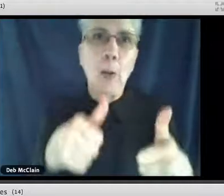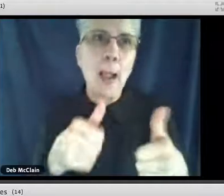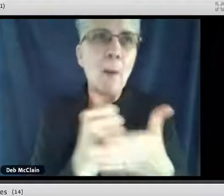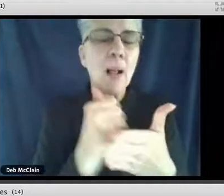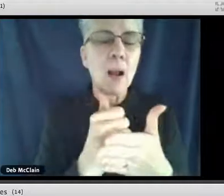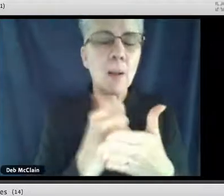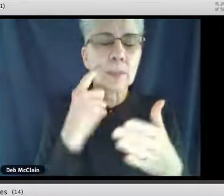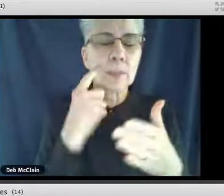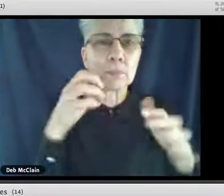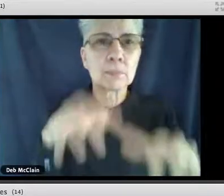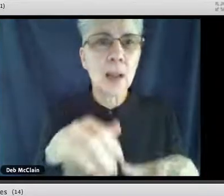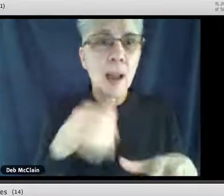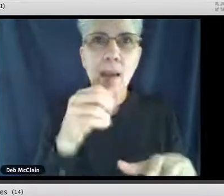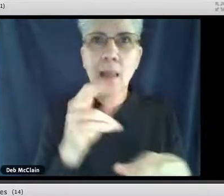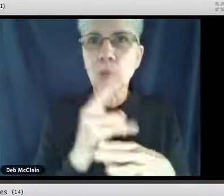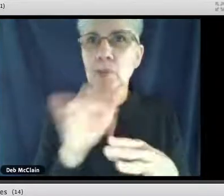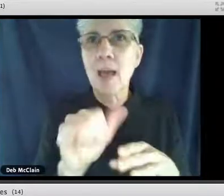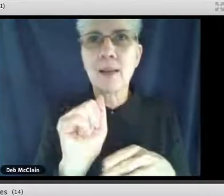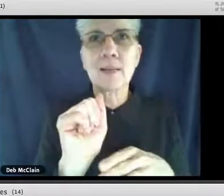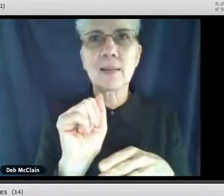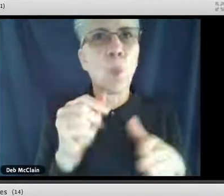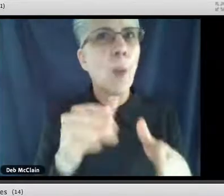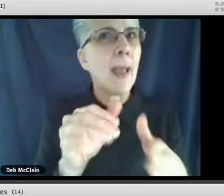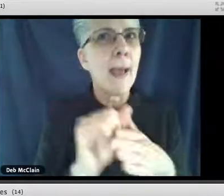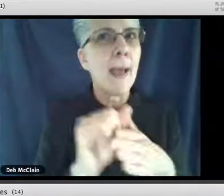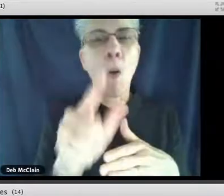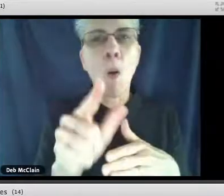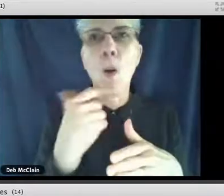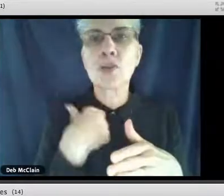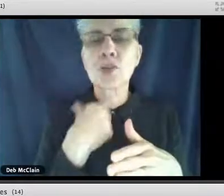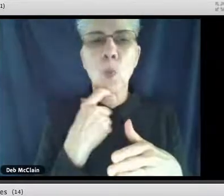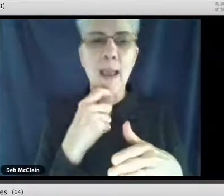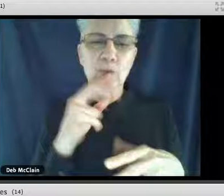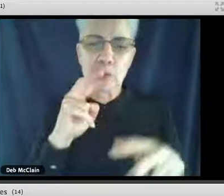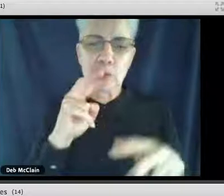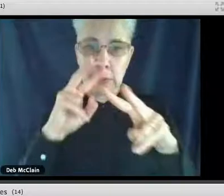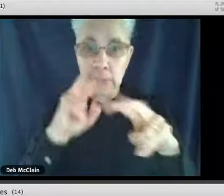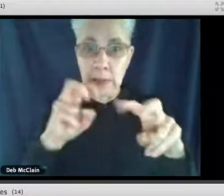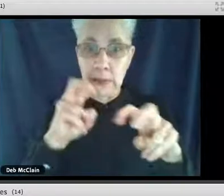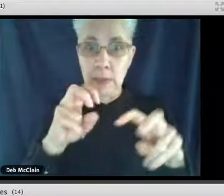It's not how it's used at all, so we have to look at our assumptions of what we're assuming is happening.